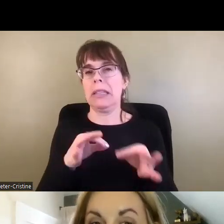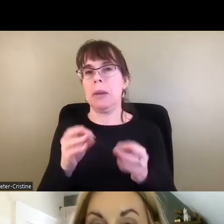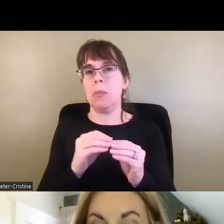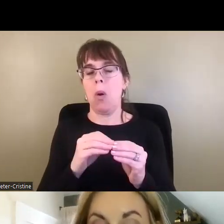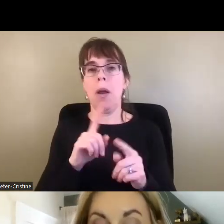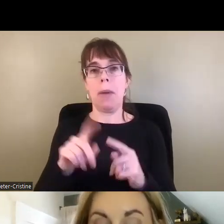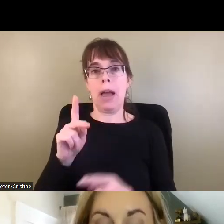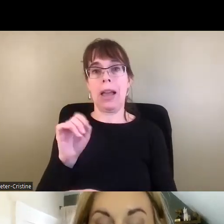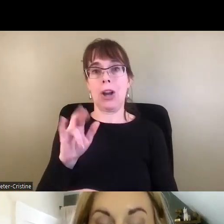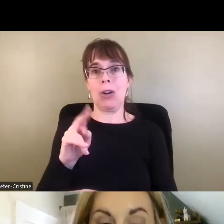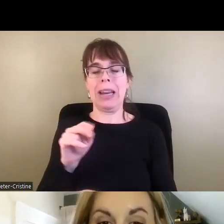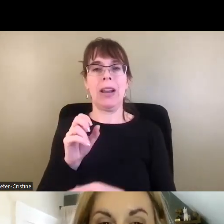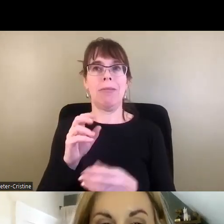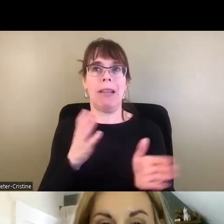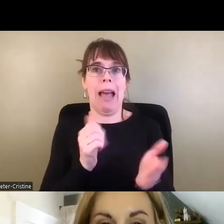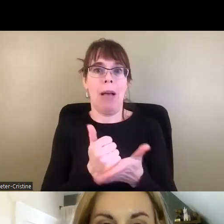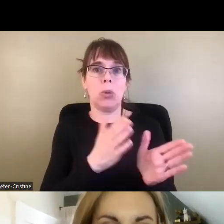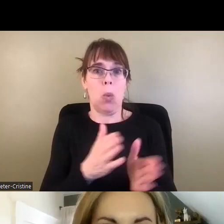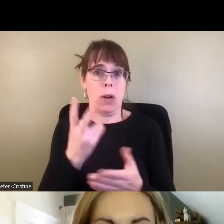sides of that support as well. We have a great team.